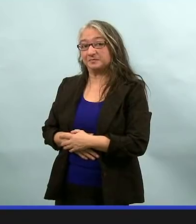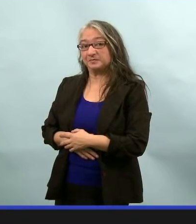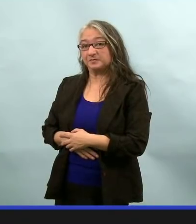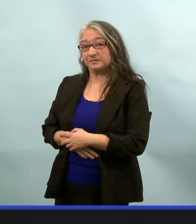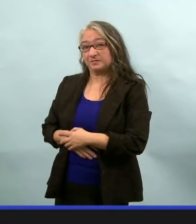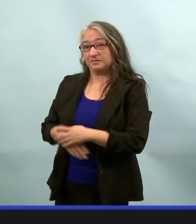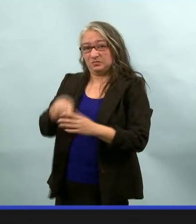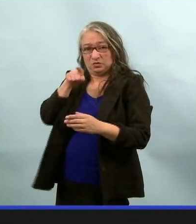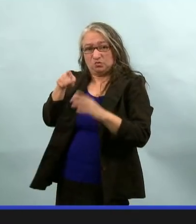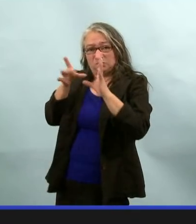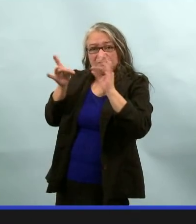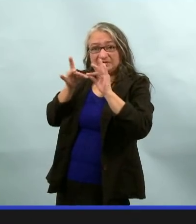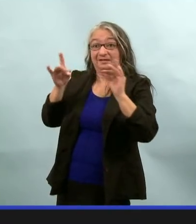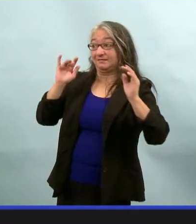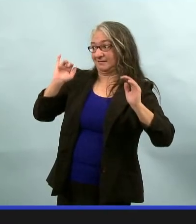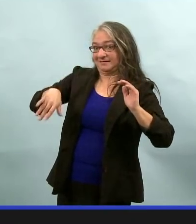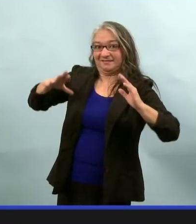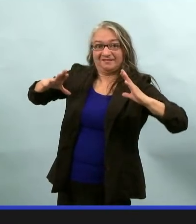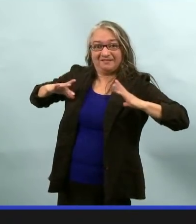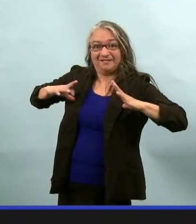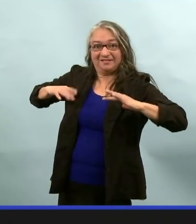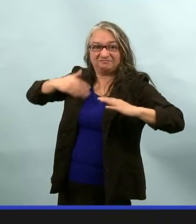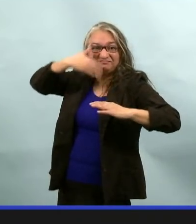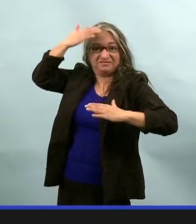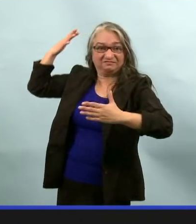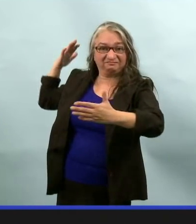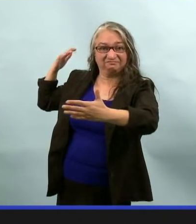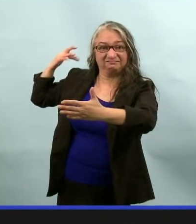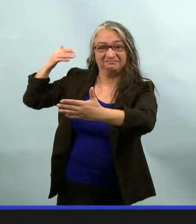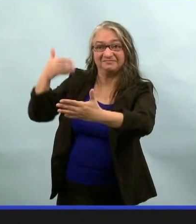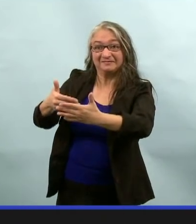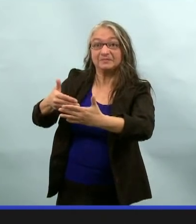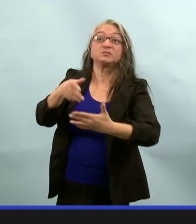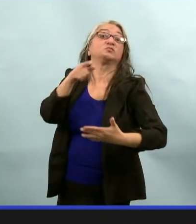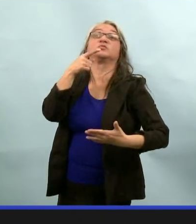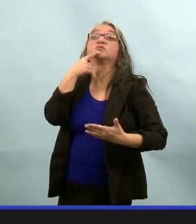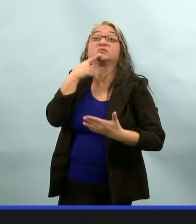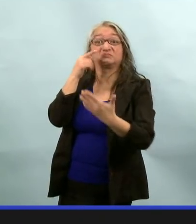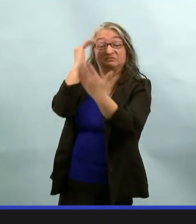the restrictions are are on the unvaccinated and there are certainly restrictions there in terms of